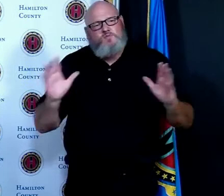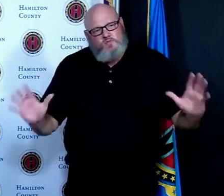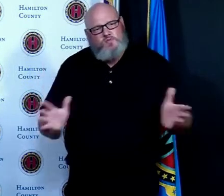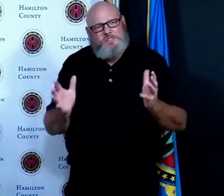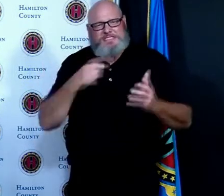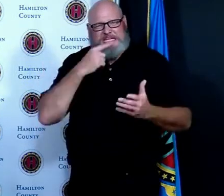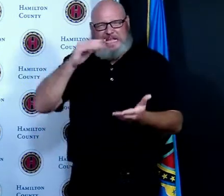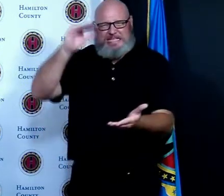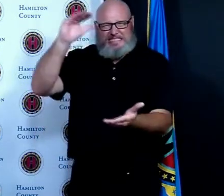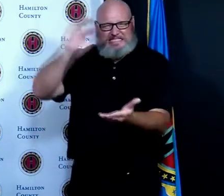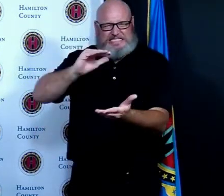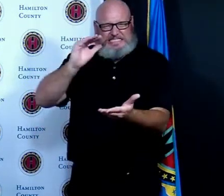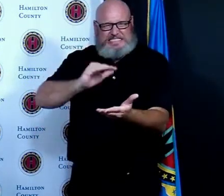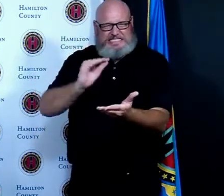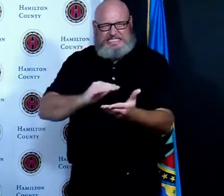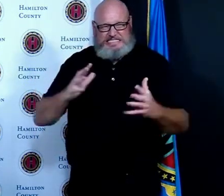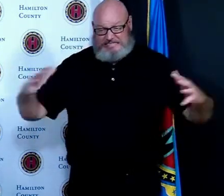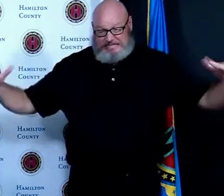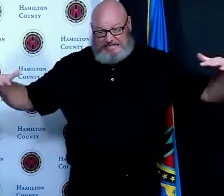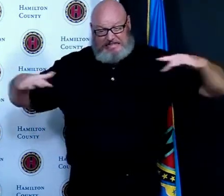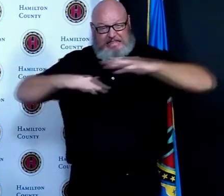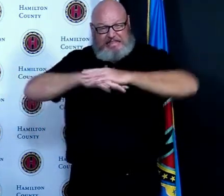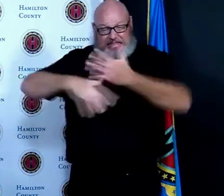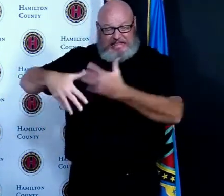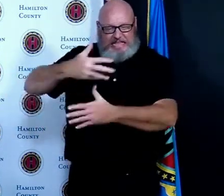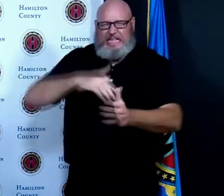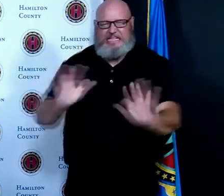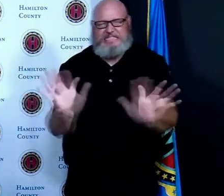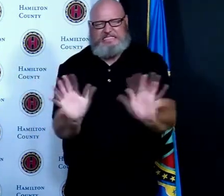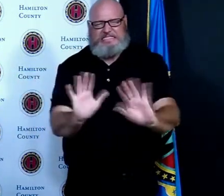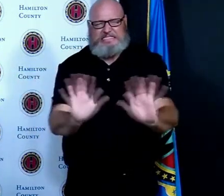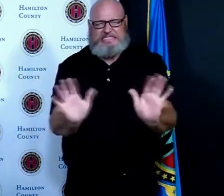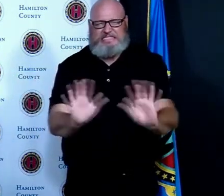and during the summer months when things looked pretty good many people I think